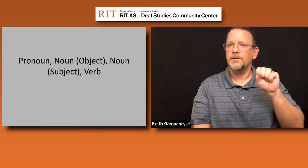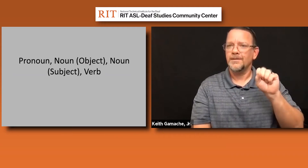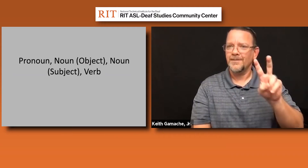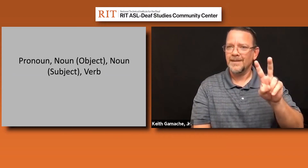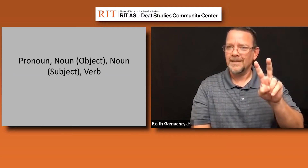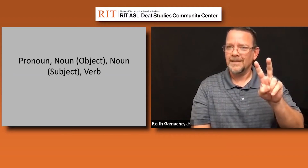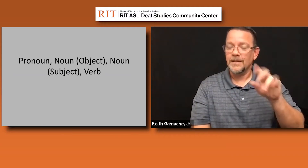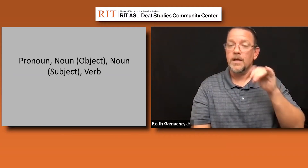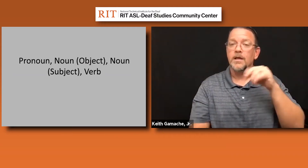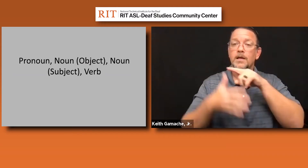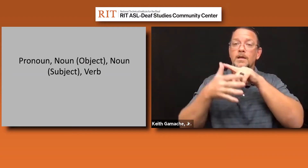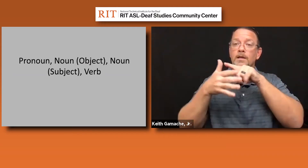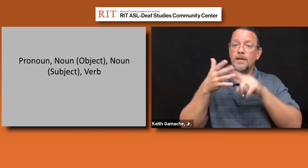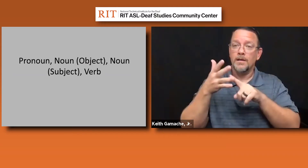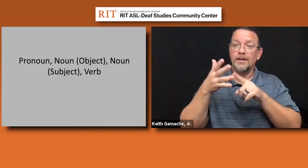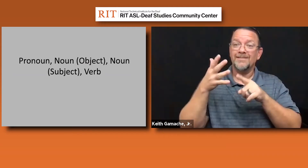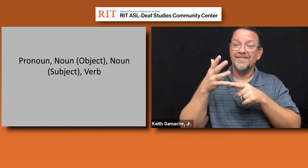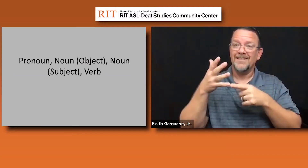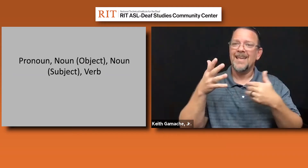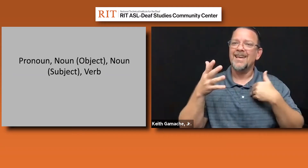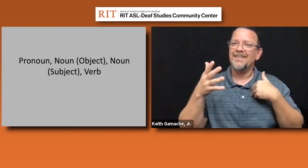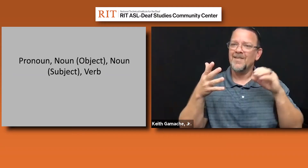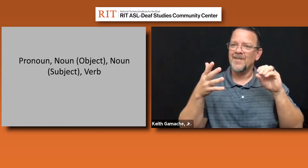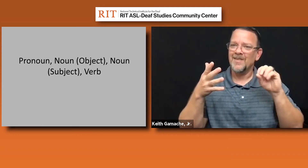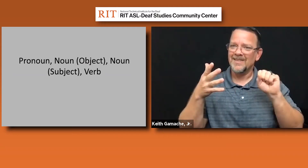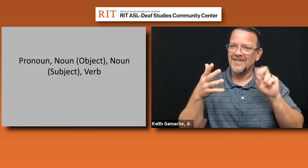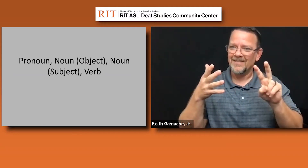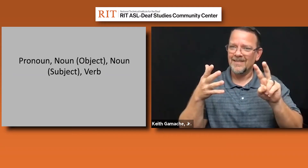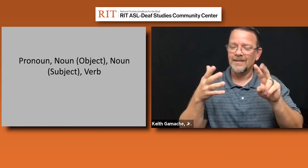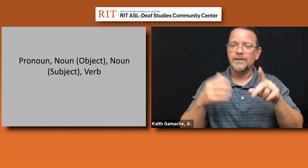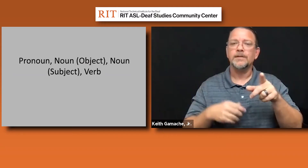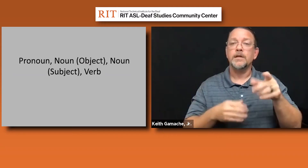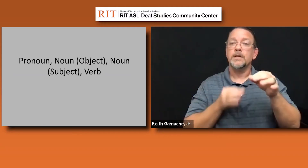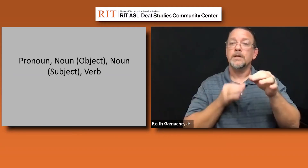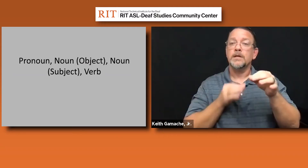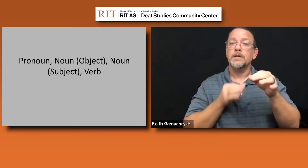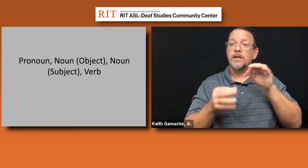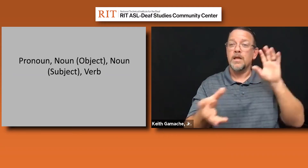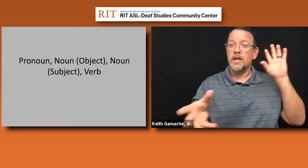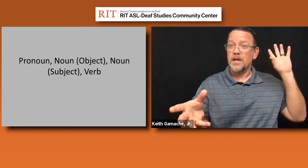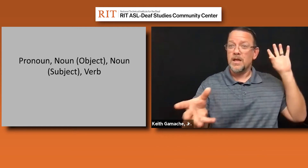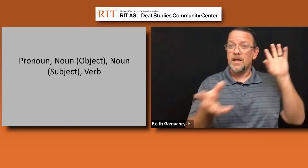So this was object, subject, verb,